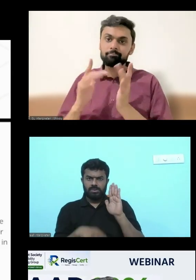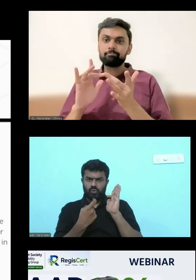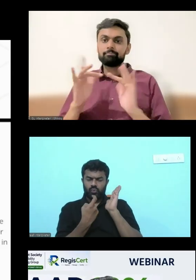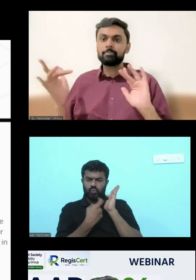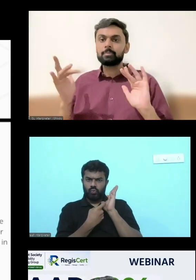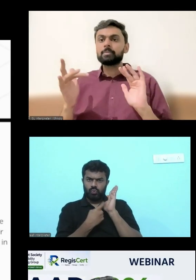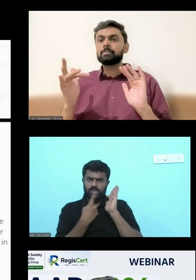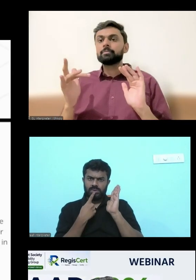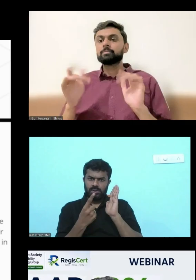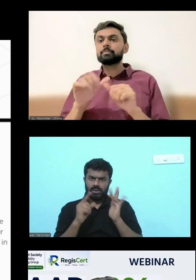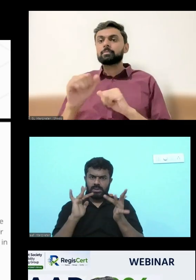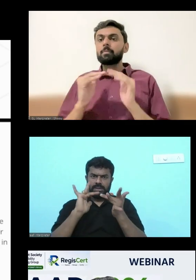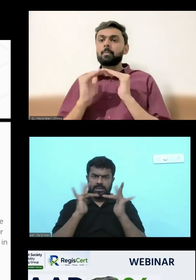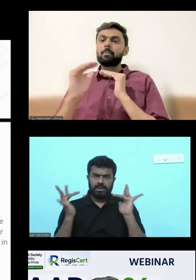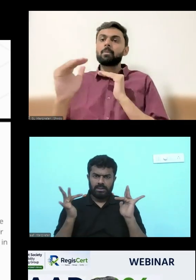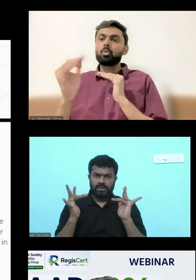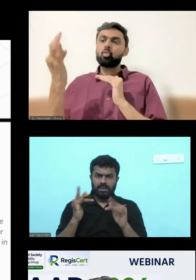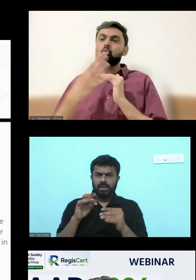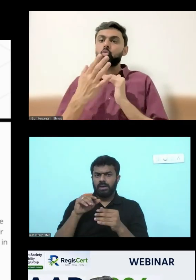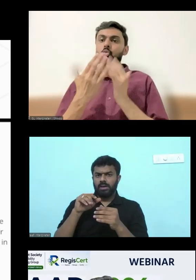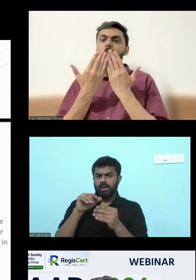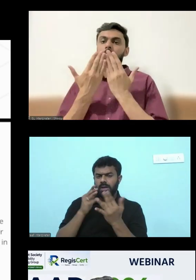all new educational software and government websites.